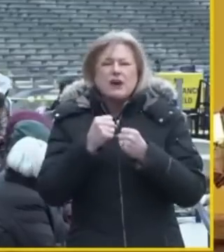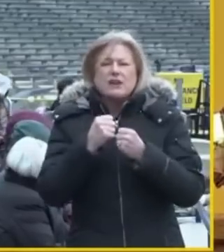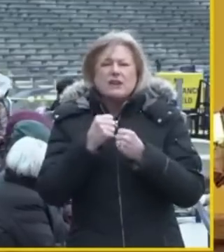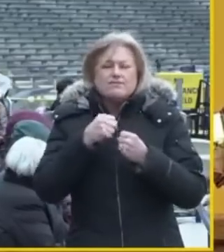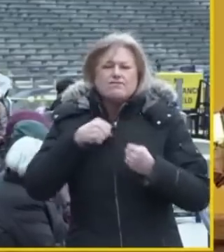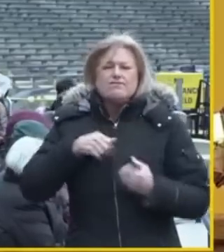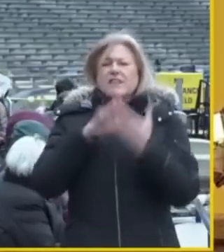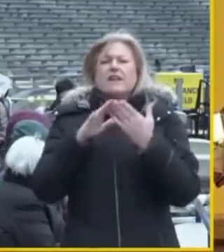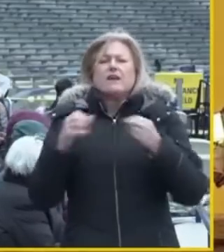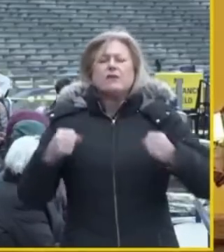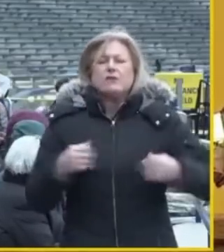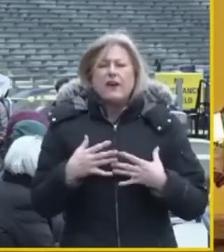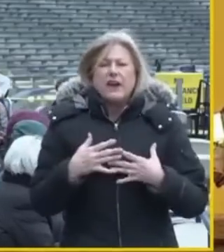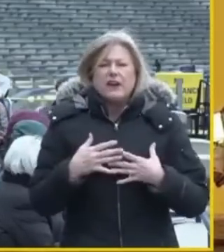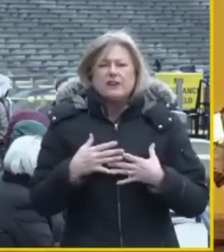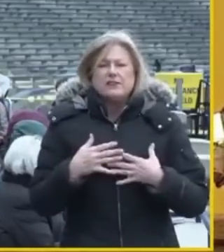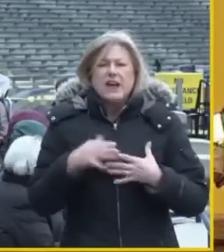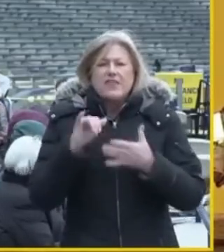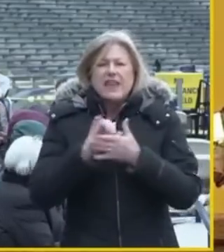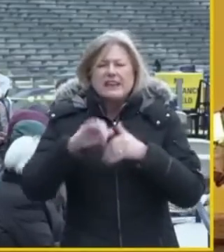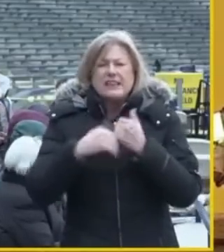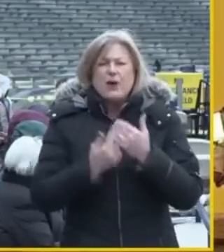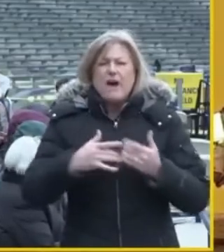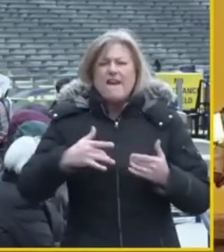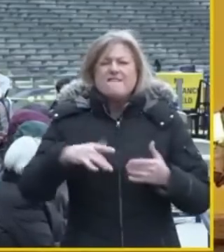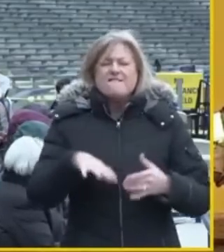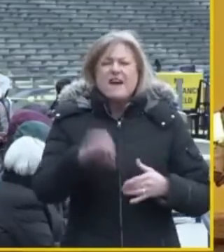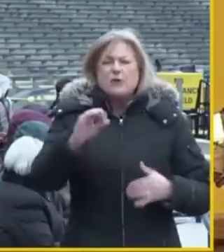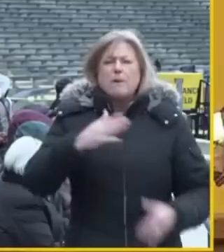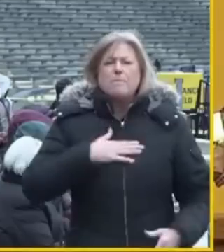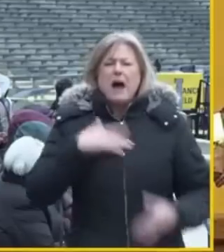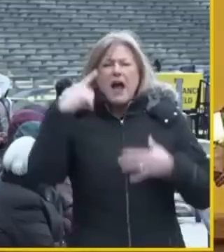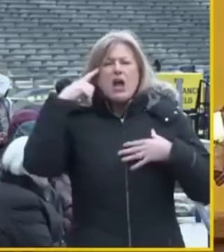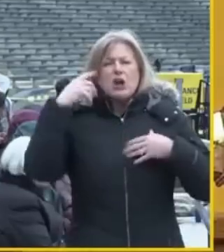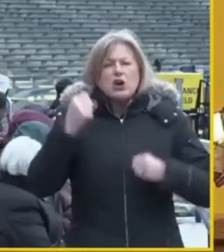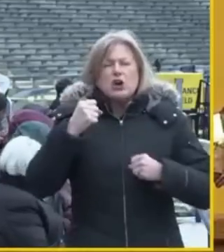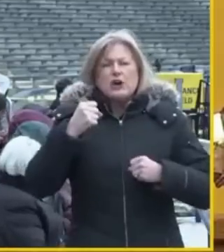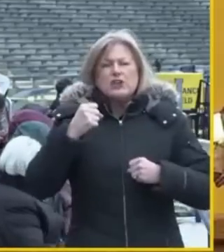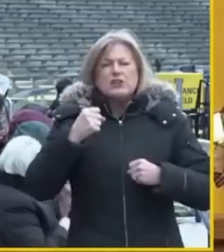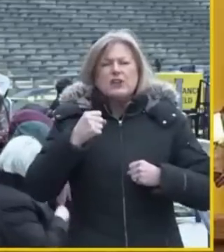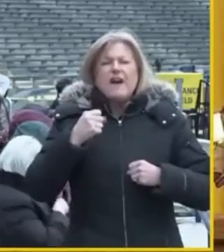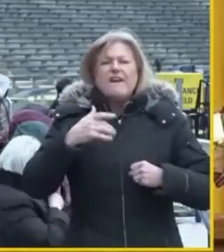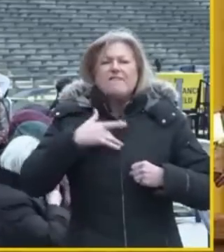It's how I have found my own courage. It's how I have found my own bravery.